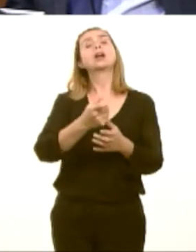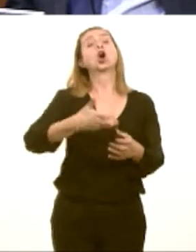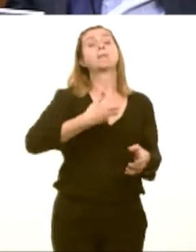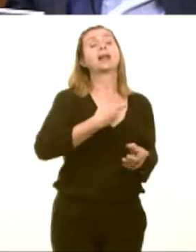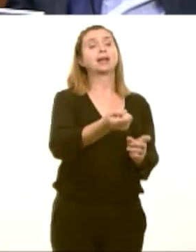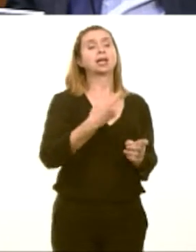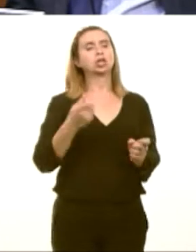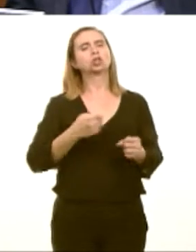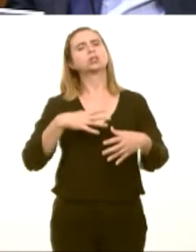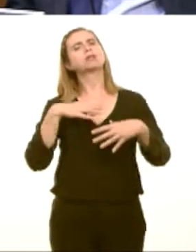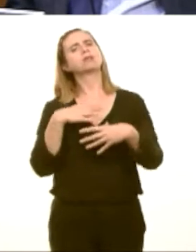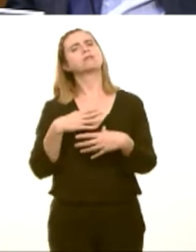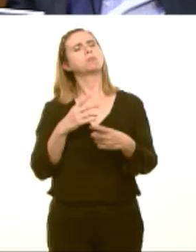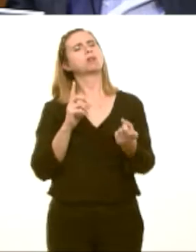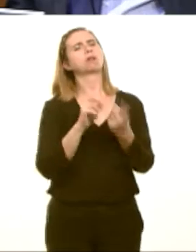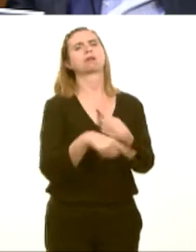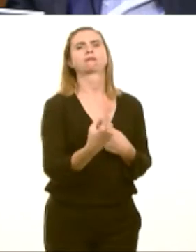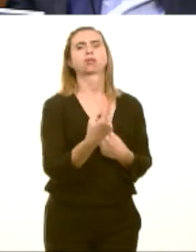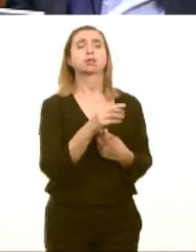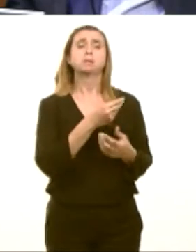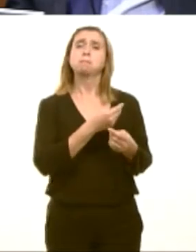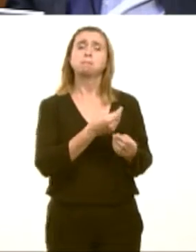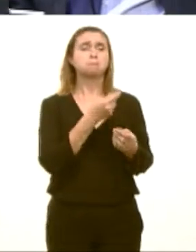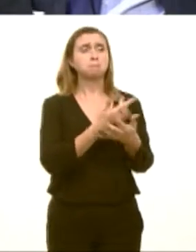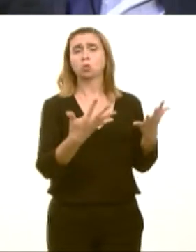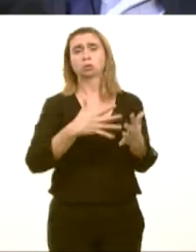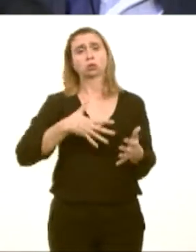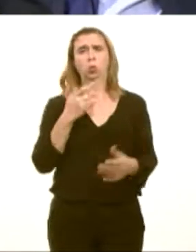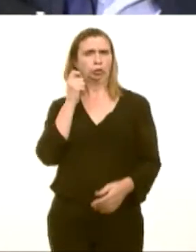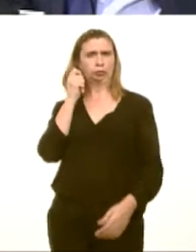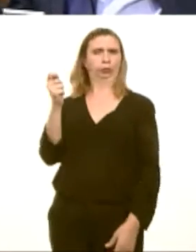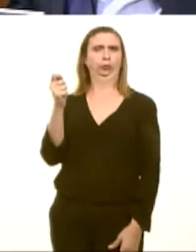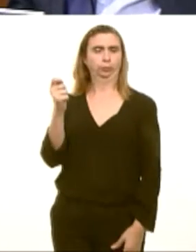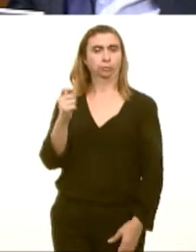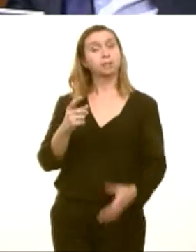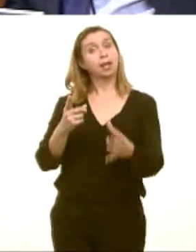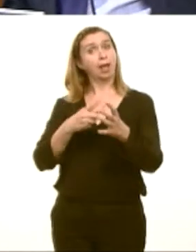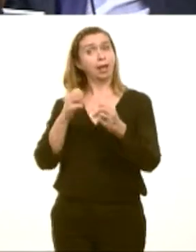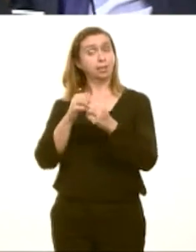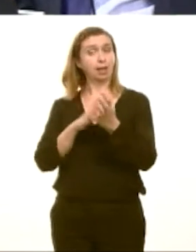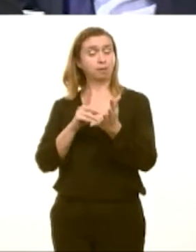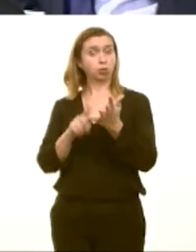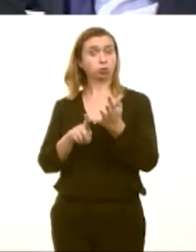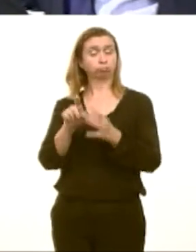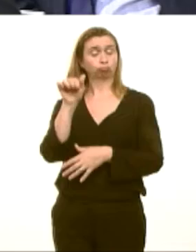that is appropriate, particularly where people just donít want to go down that line. Carwyn Jones: In terms of ABMU, he is right to say, for example, that at the Princess